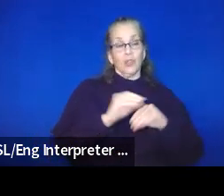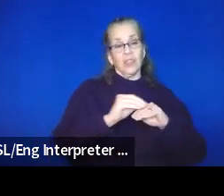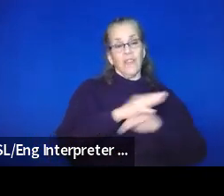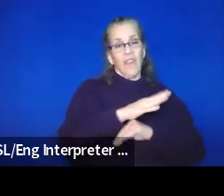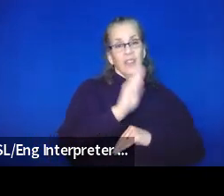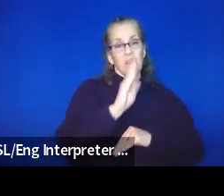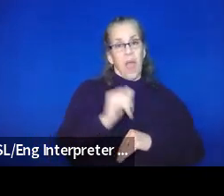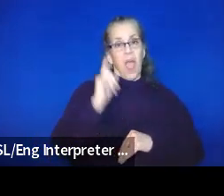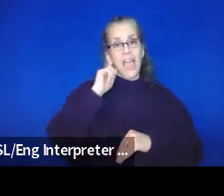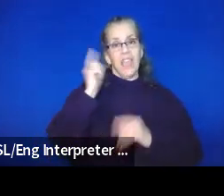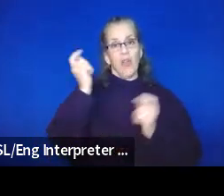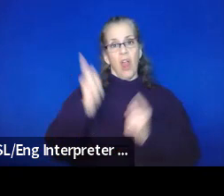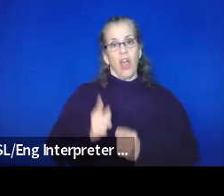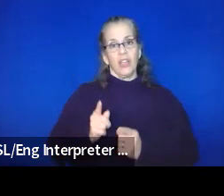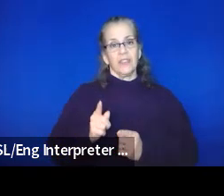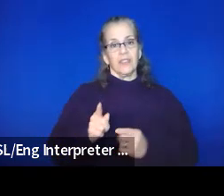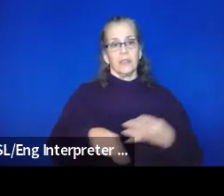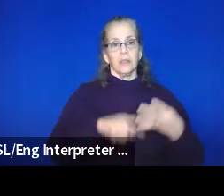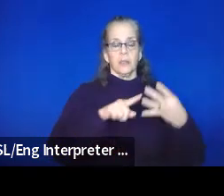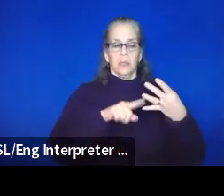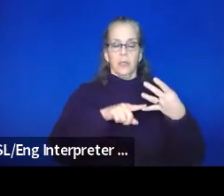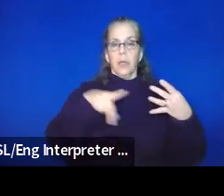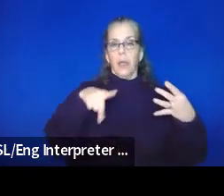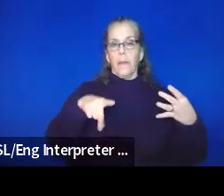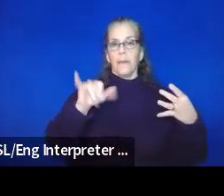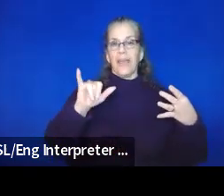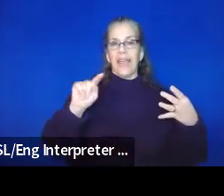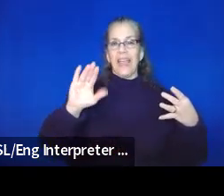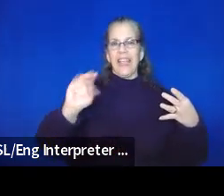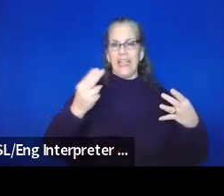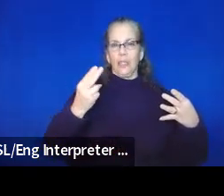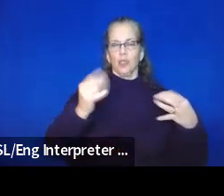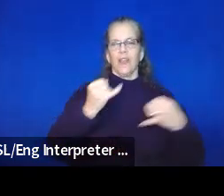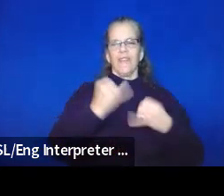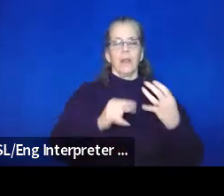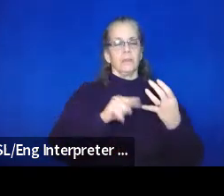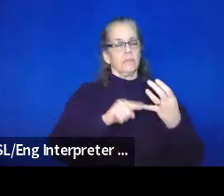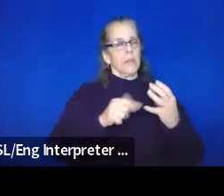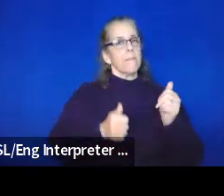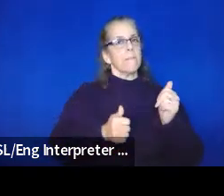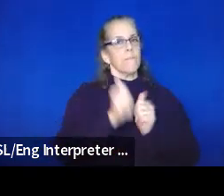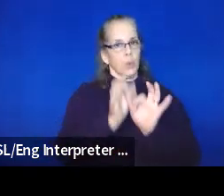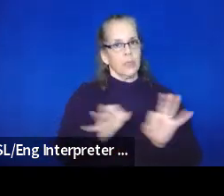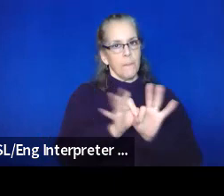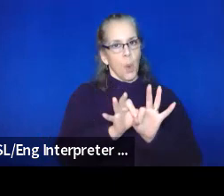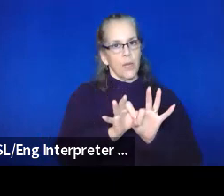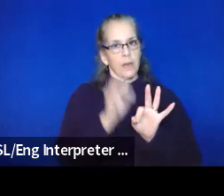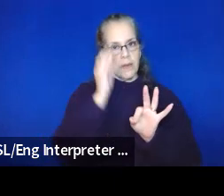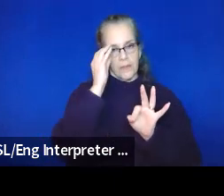Sorry. Pitch is the final one and probably the most important one that is affected by severe hearing loss.